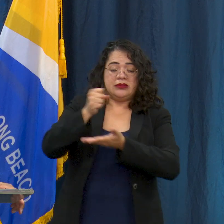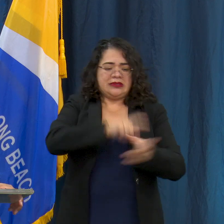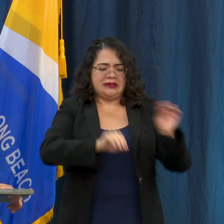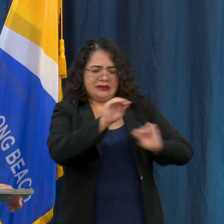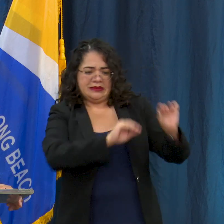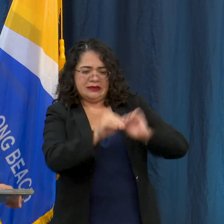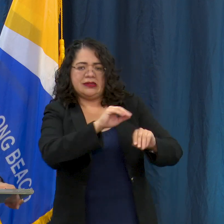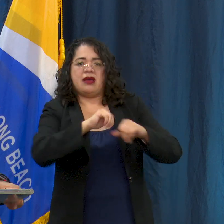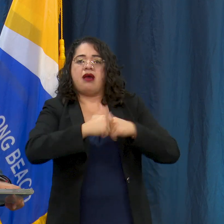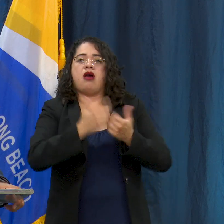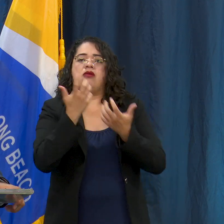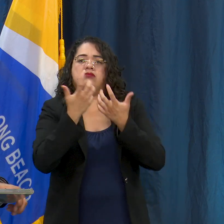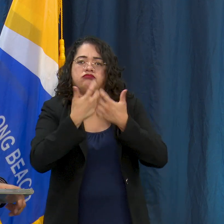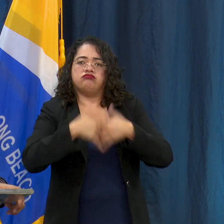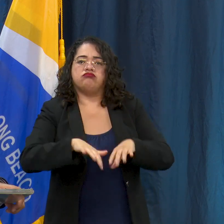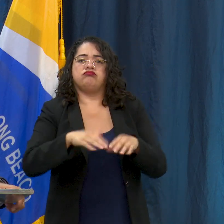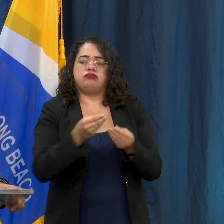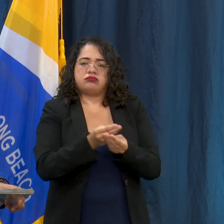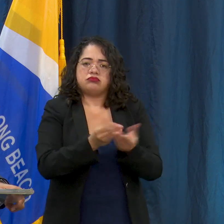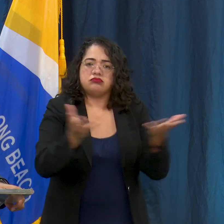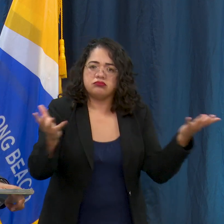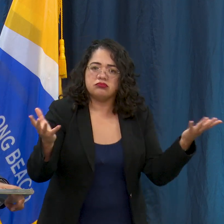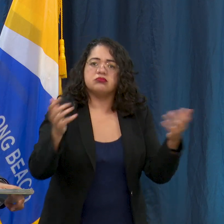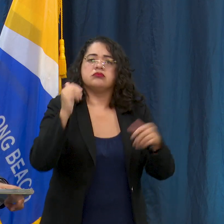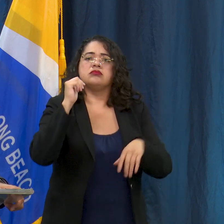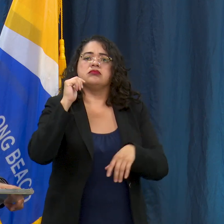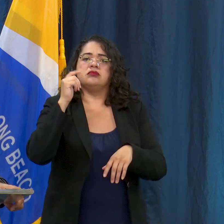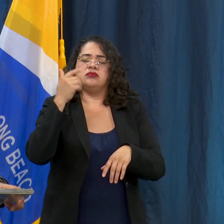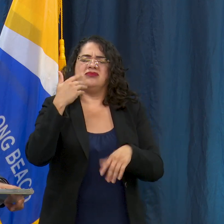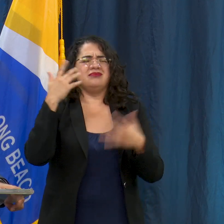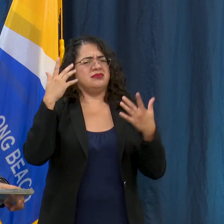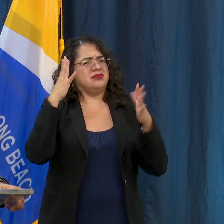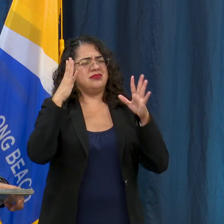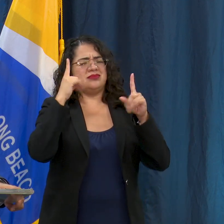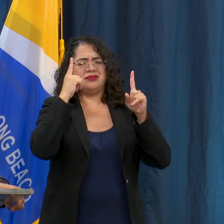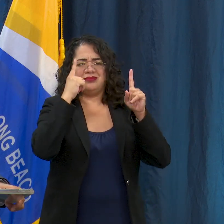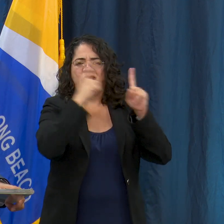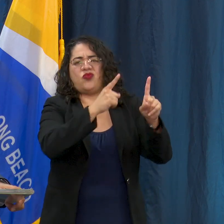Beach. This funding we will put to good use to pay for the tests that are